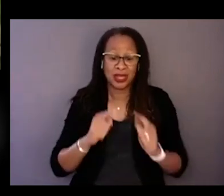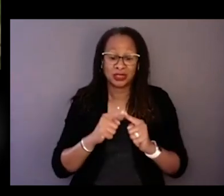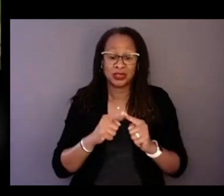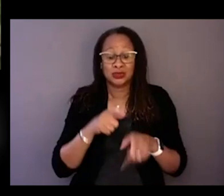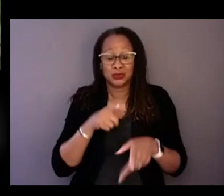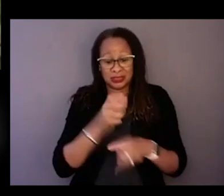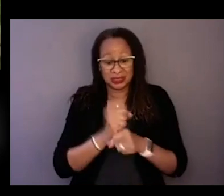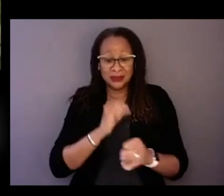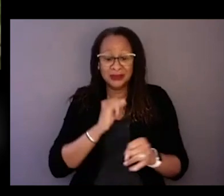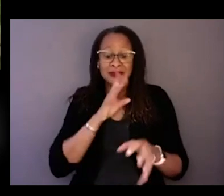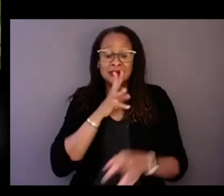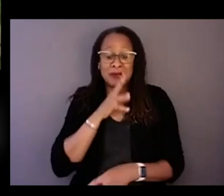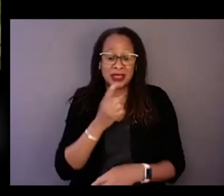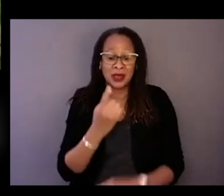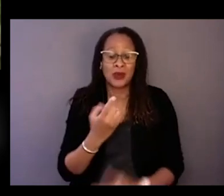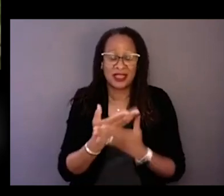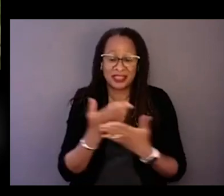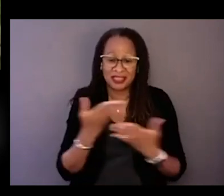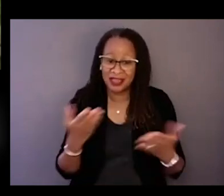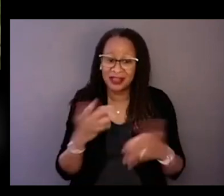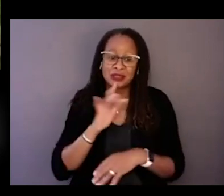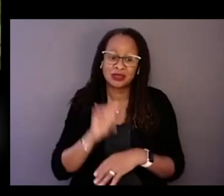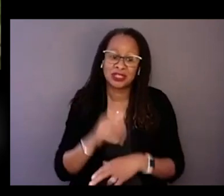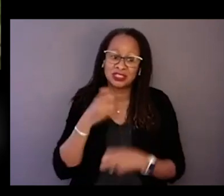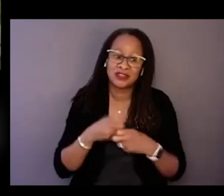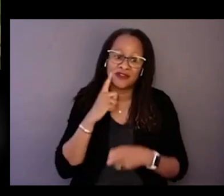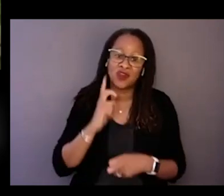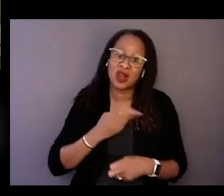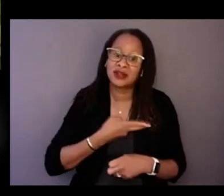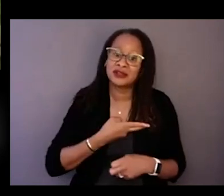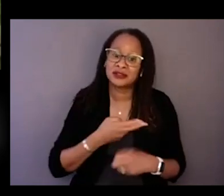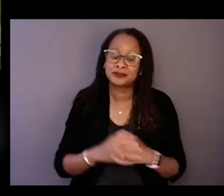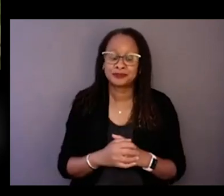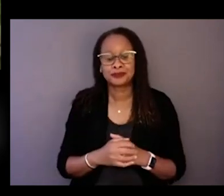And I think one thing is it was really hard for us to know that we likely would not have